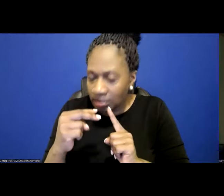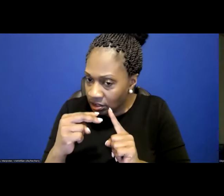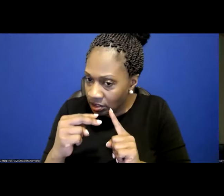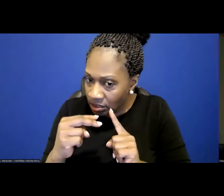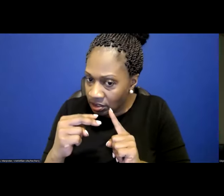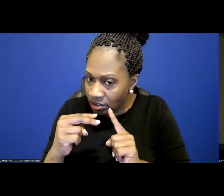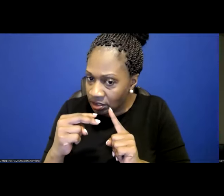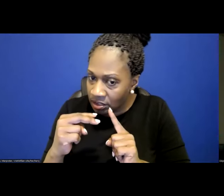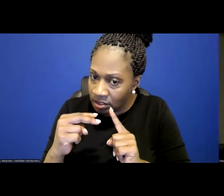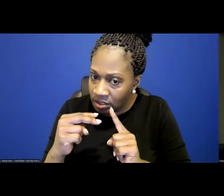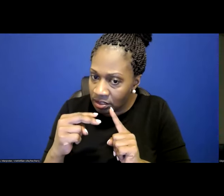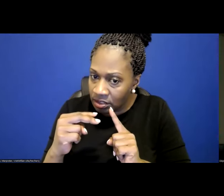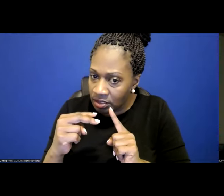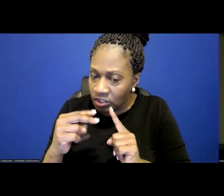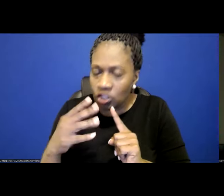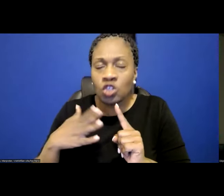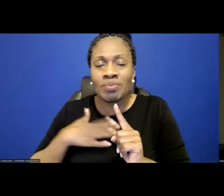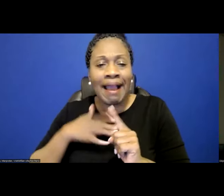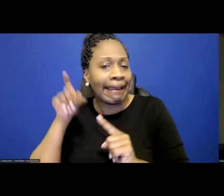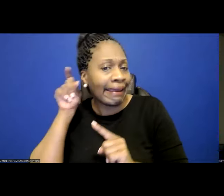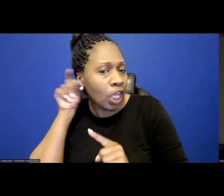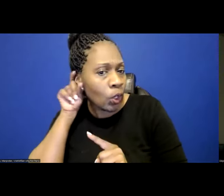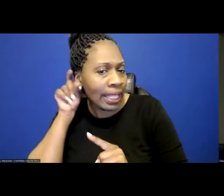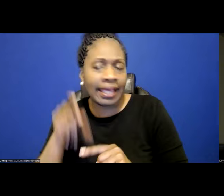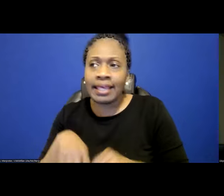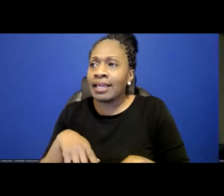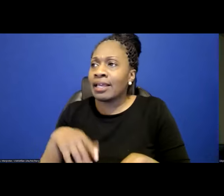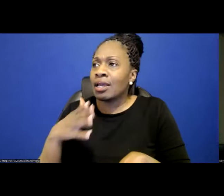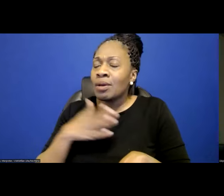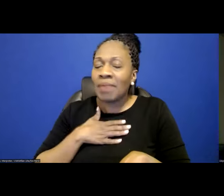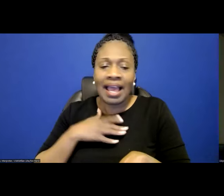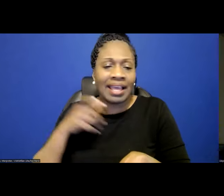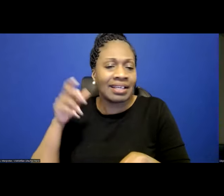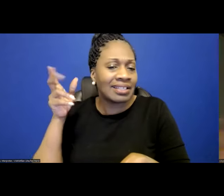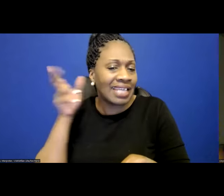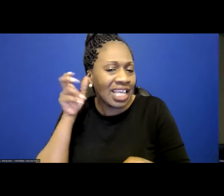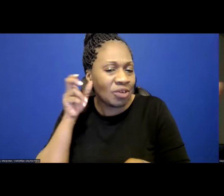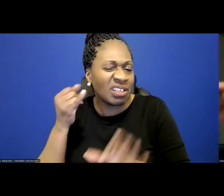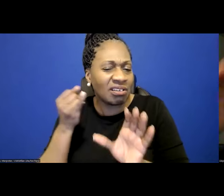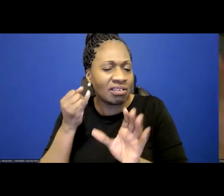or my hearing impairment as something to be sort of circumnavigated